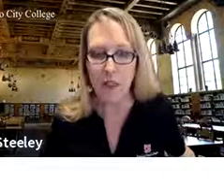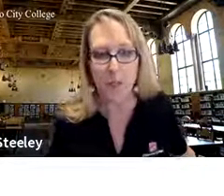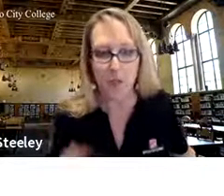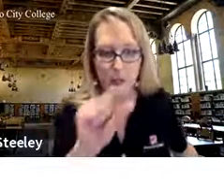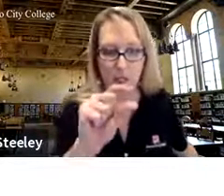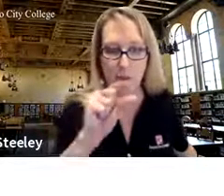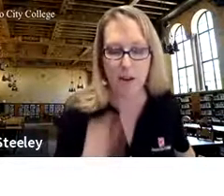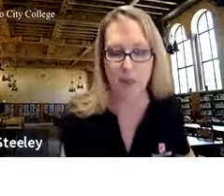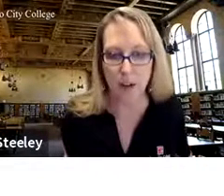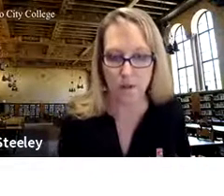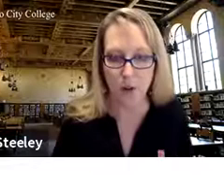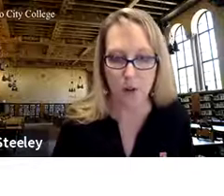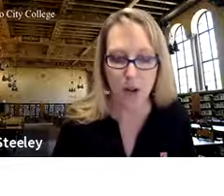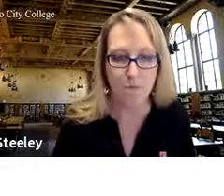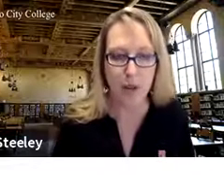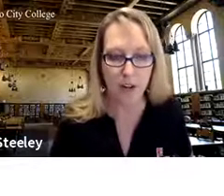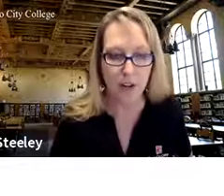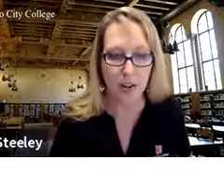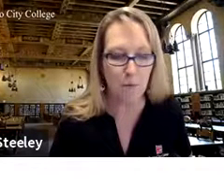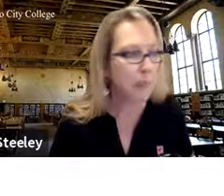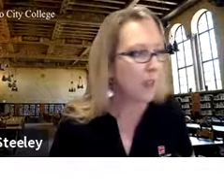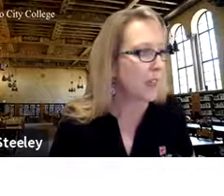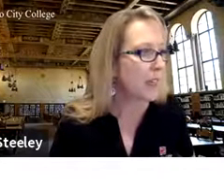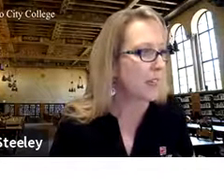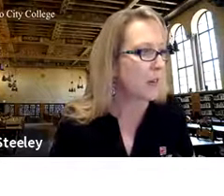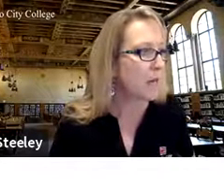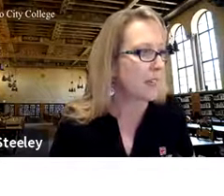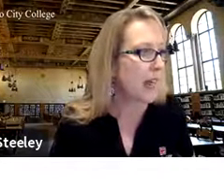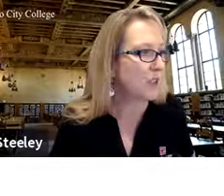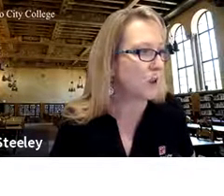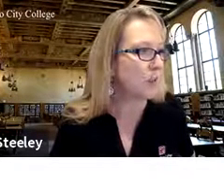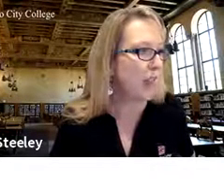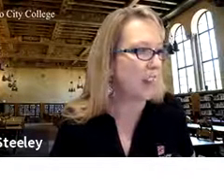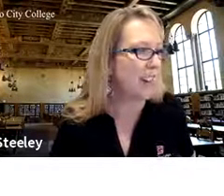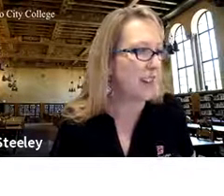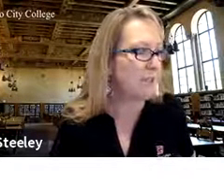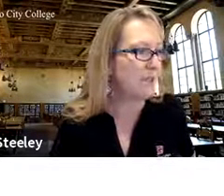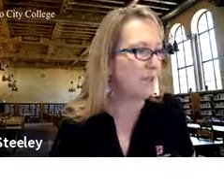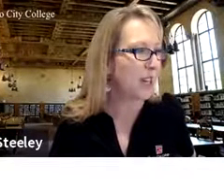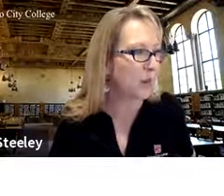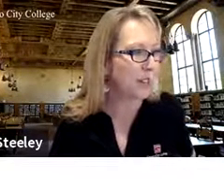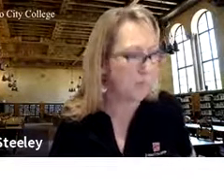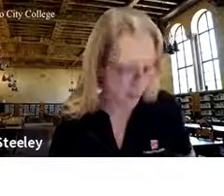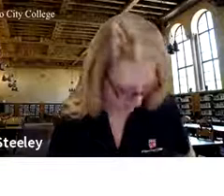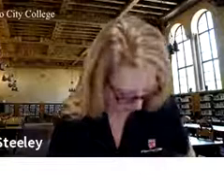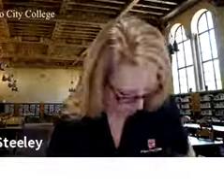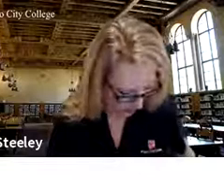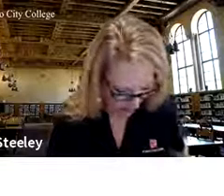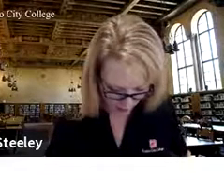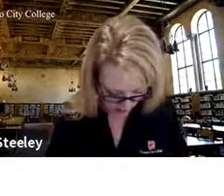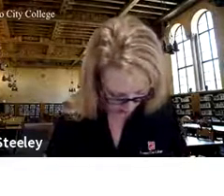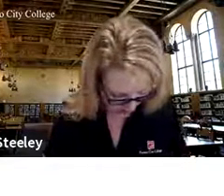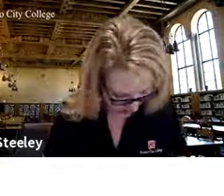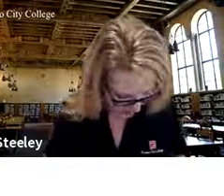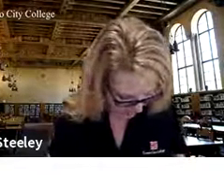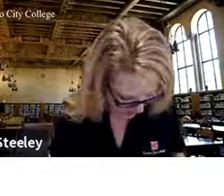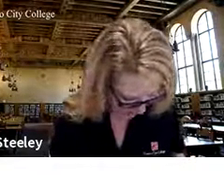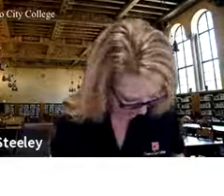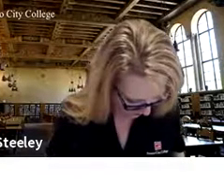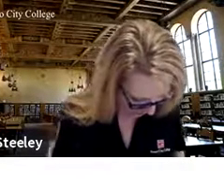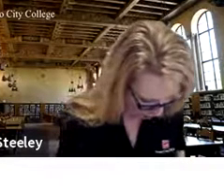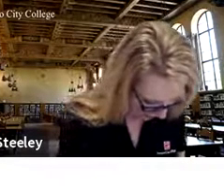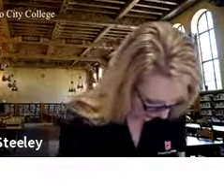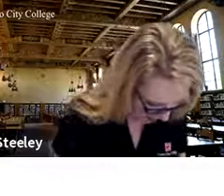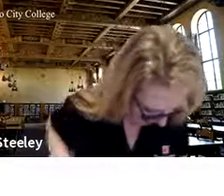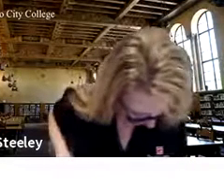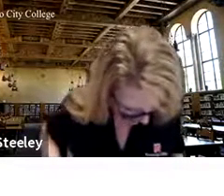that's when you see the red microphone by your name. And in the last group I shared with them that quick, like walkie talkie,